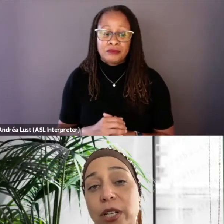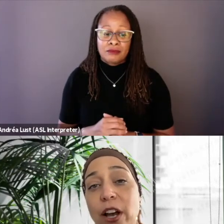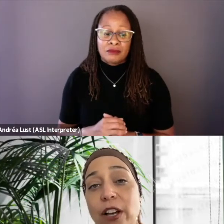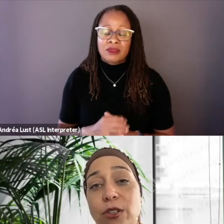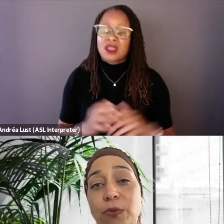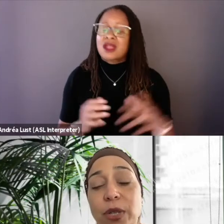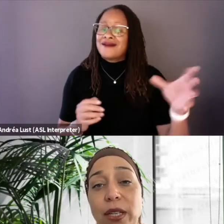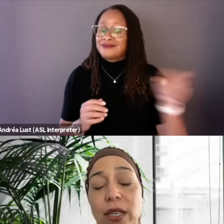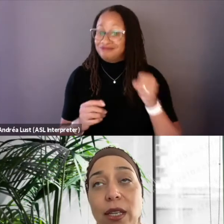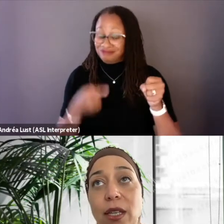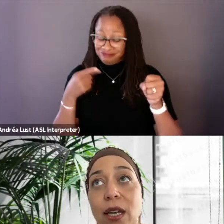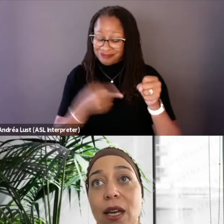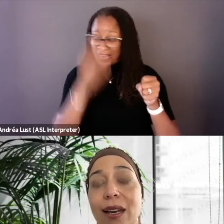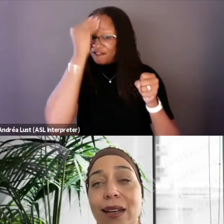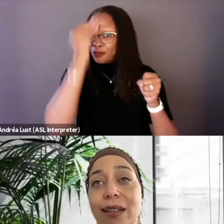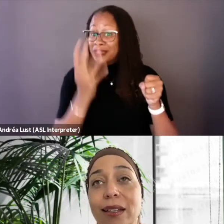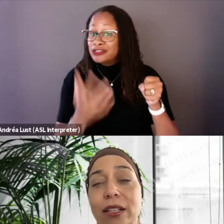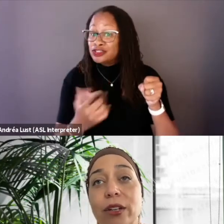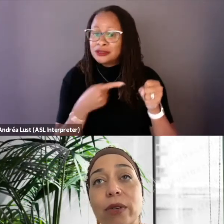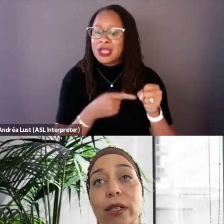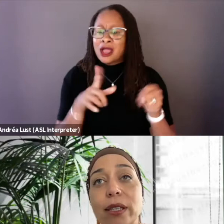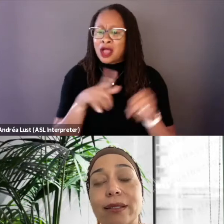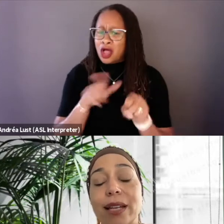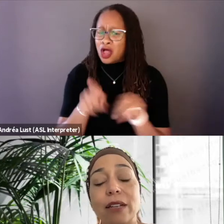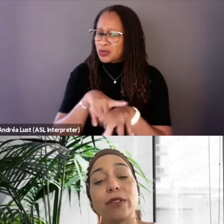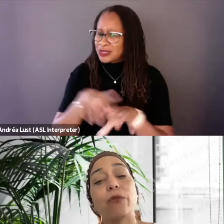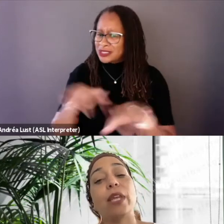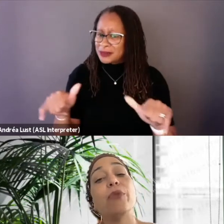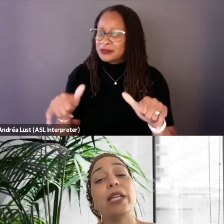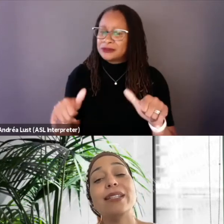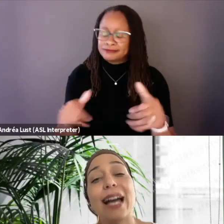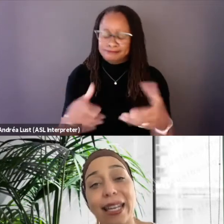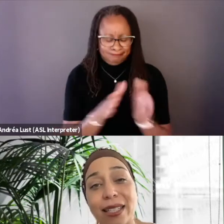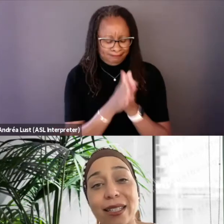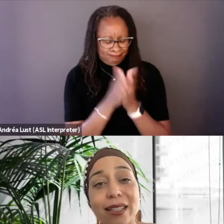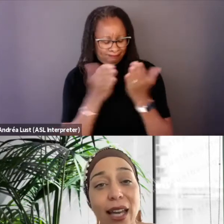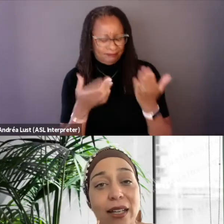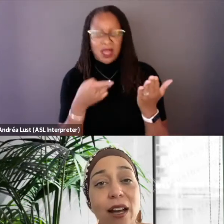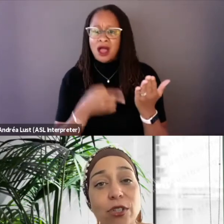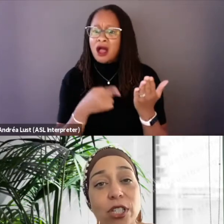but also be, you know, kind of that it would ignite that conversation